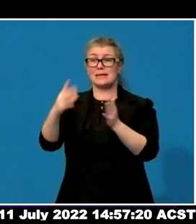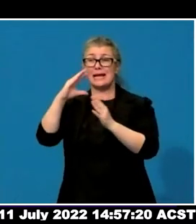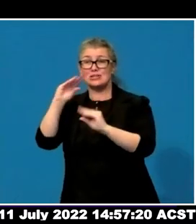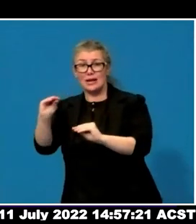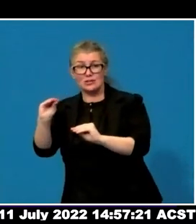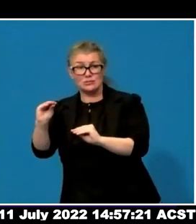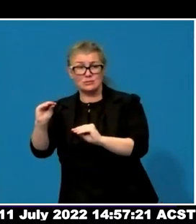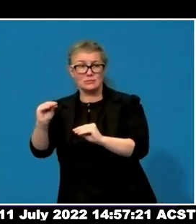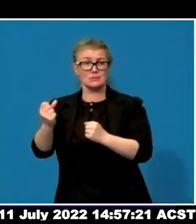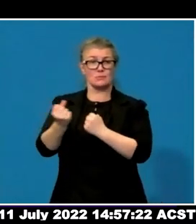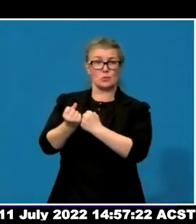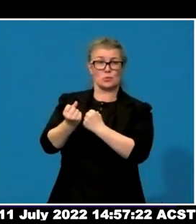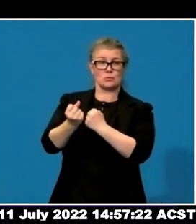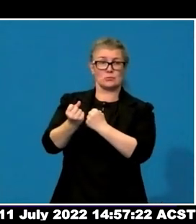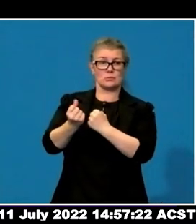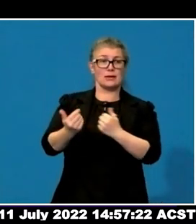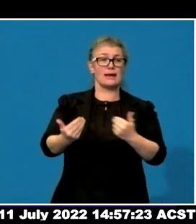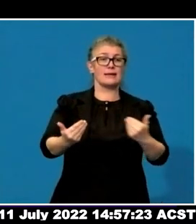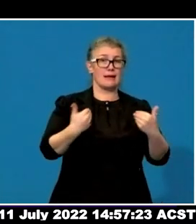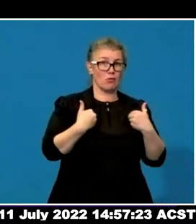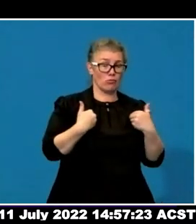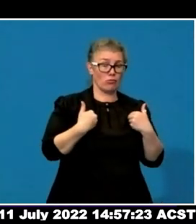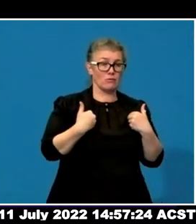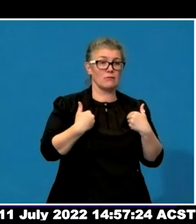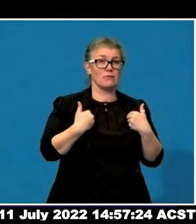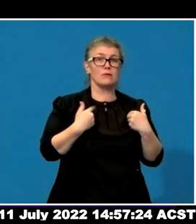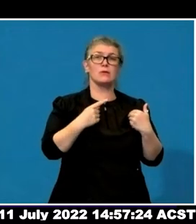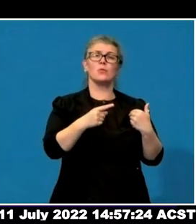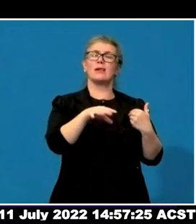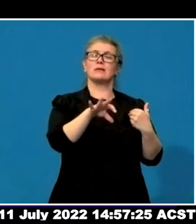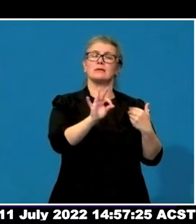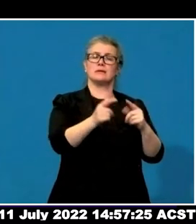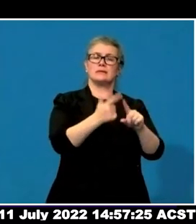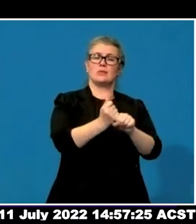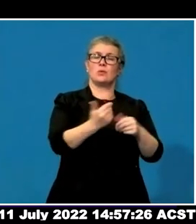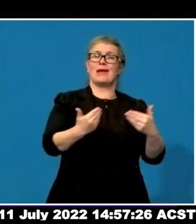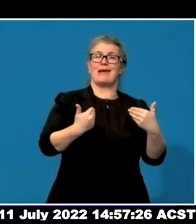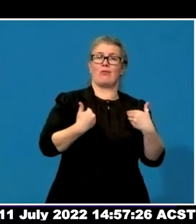If we take health as an example, and perhaps just briefly describe what you think are the